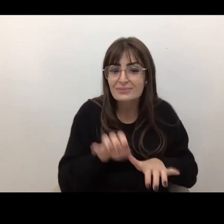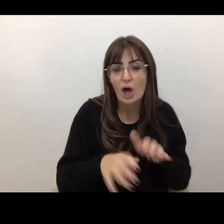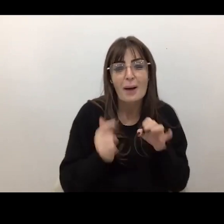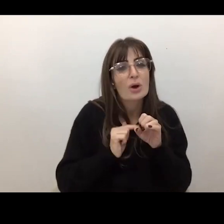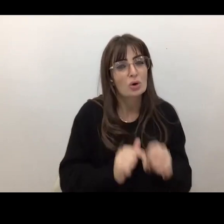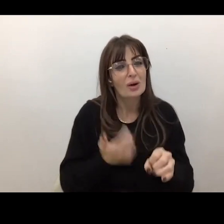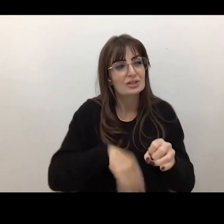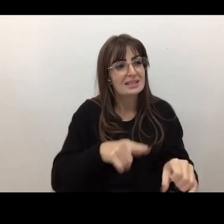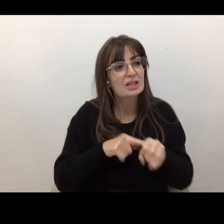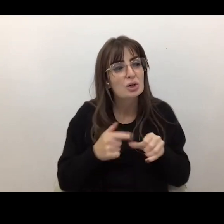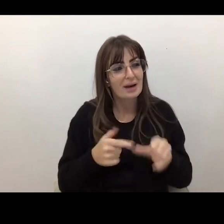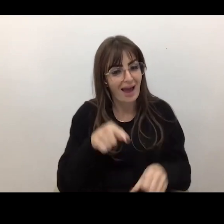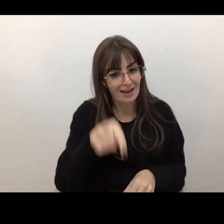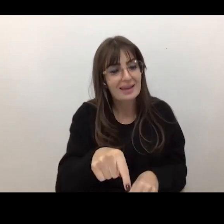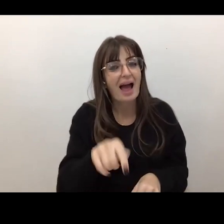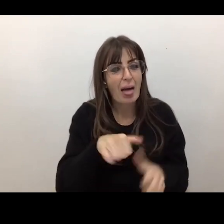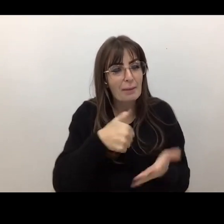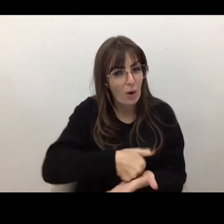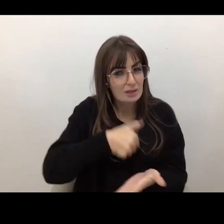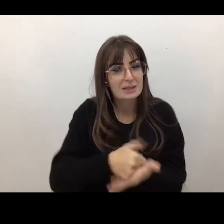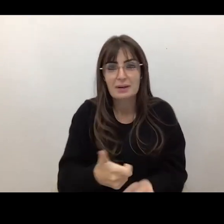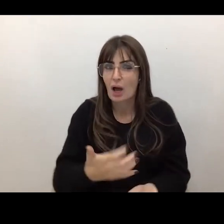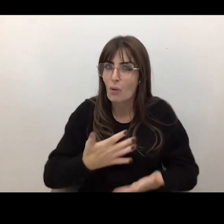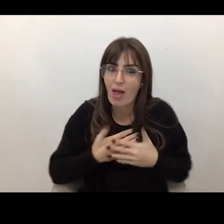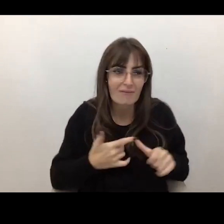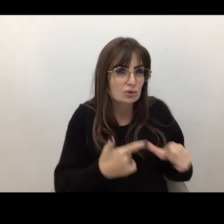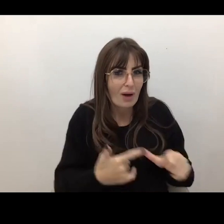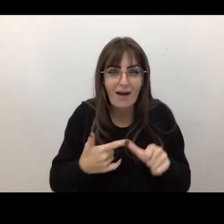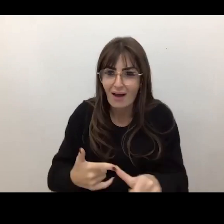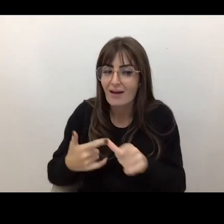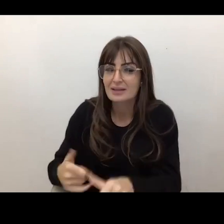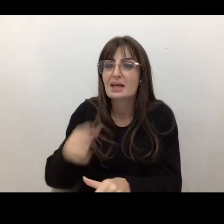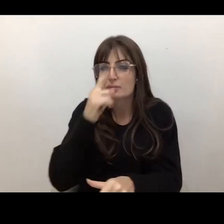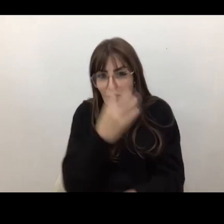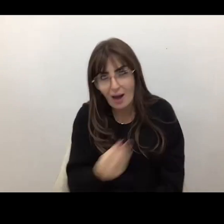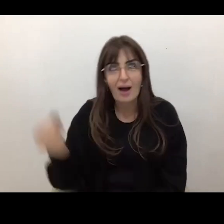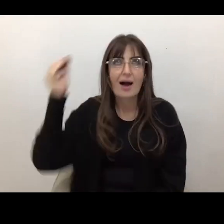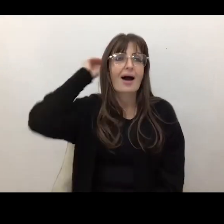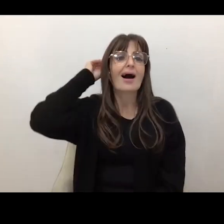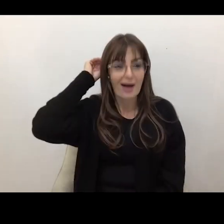the Q&A. And I would love to answer them so that you come away feeling, right, I know exactly